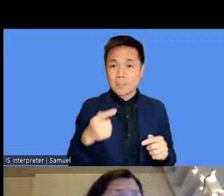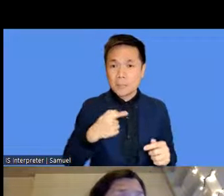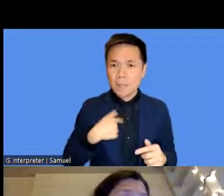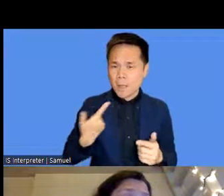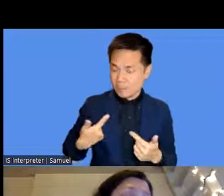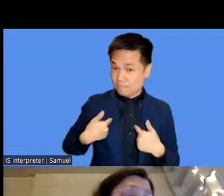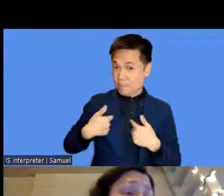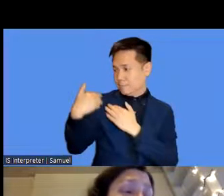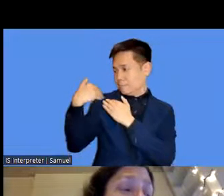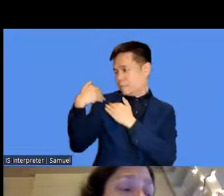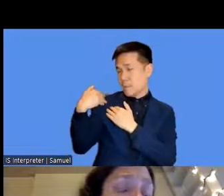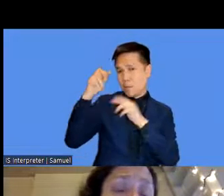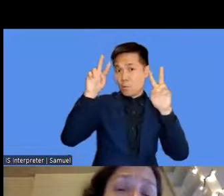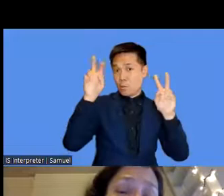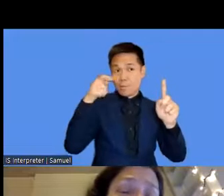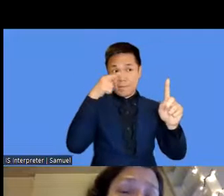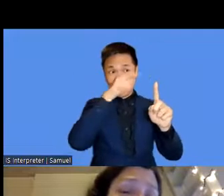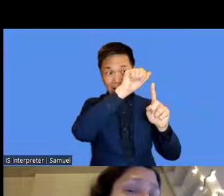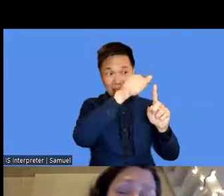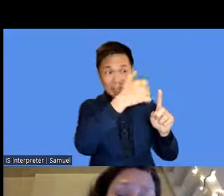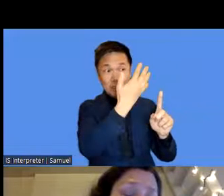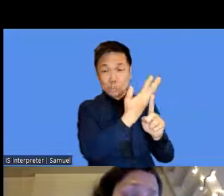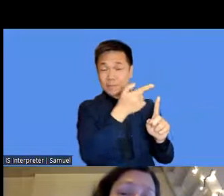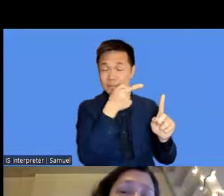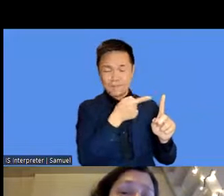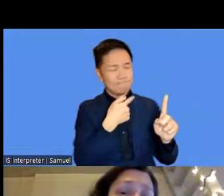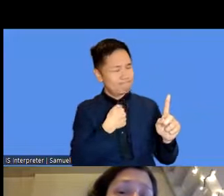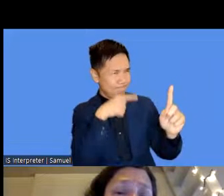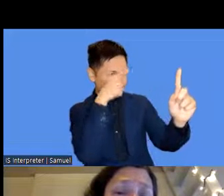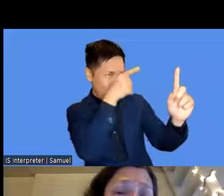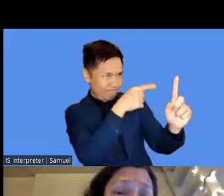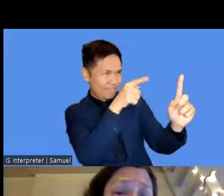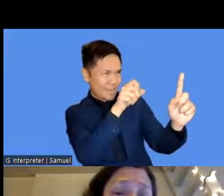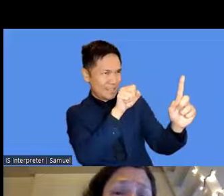Sustainable Development Goals and I am sure, as you all know, there are many indicators